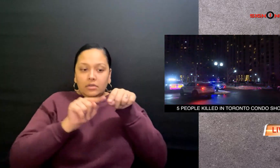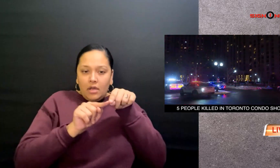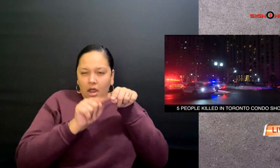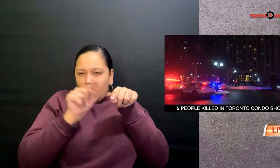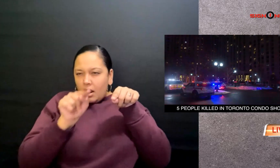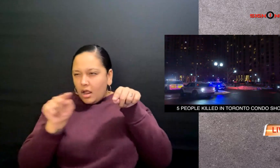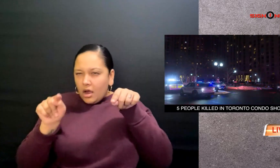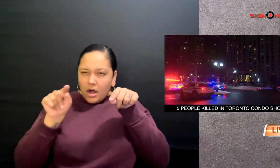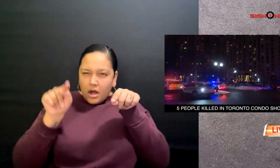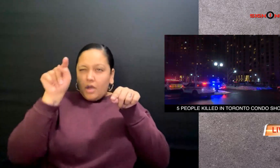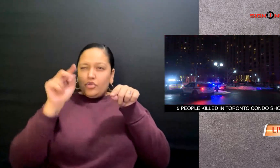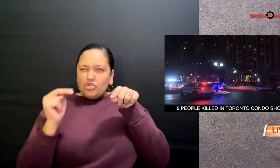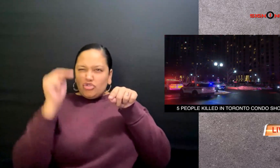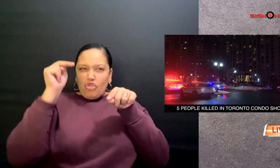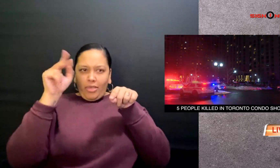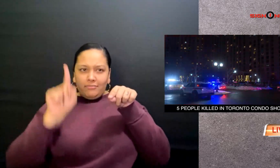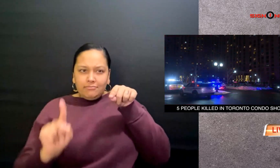that's a city just north of Toronto